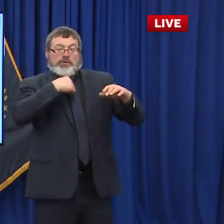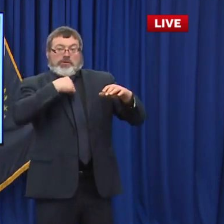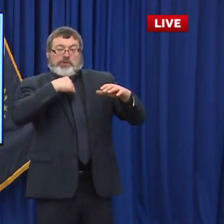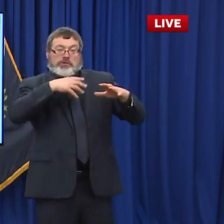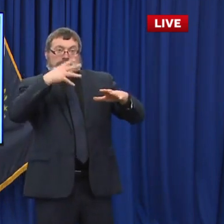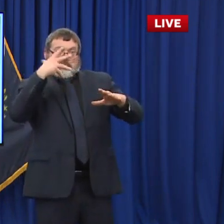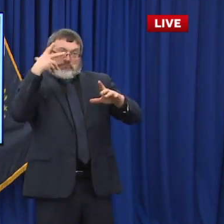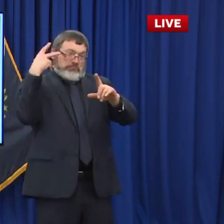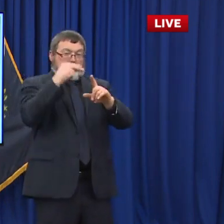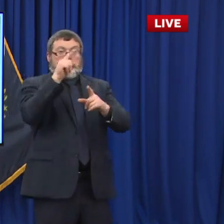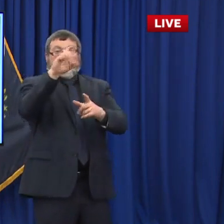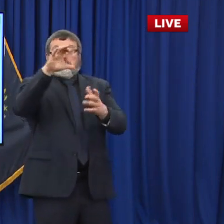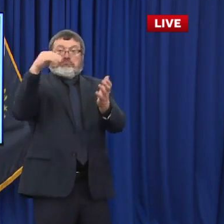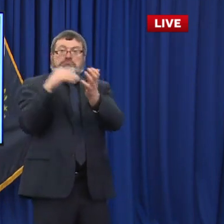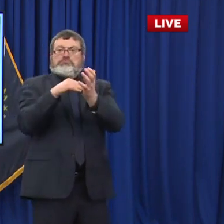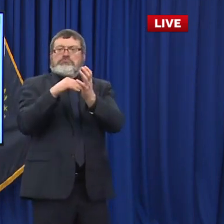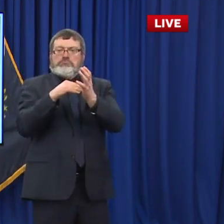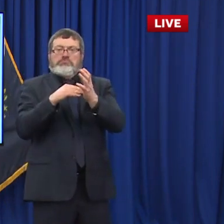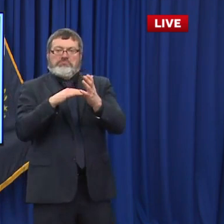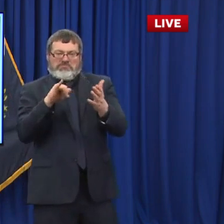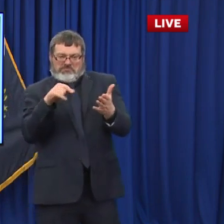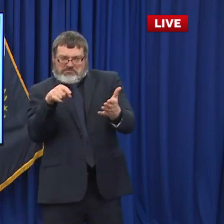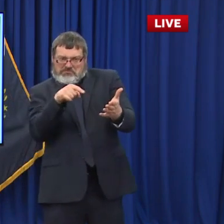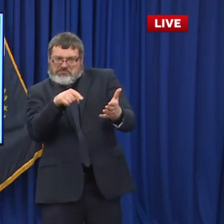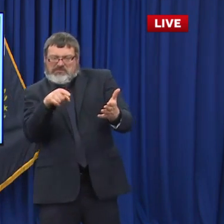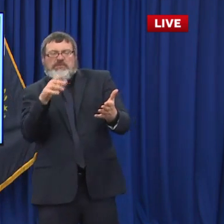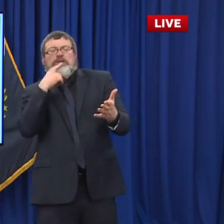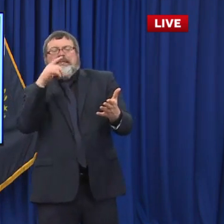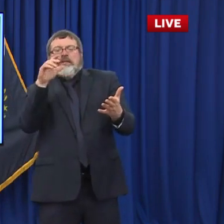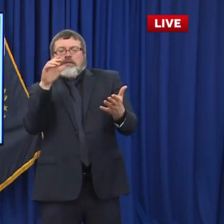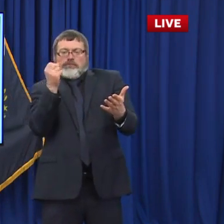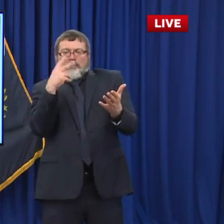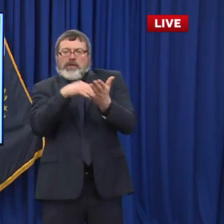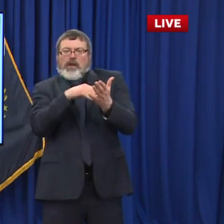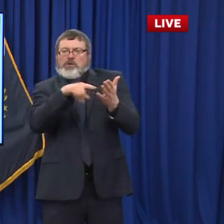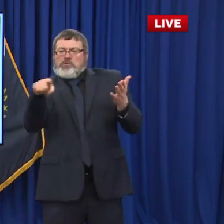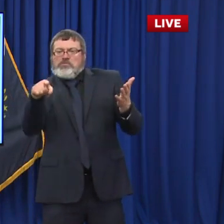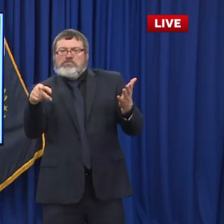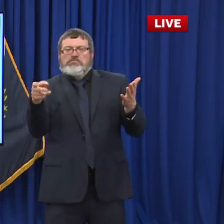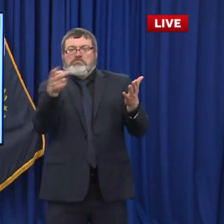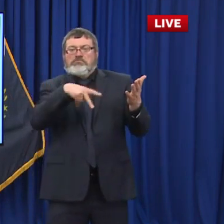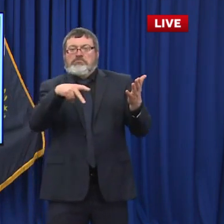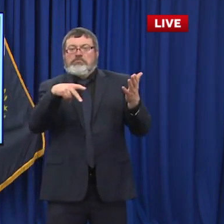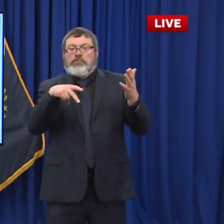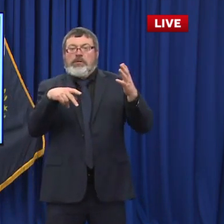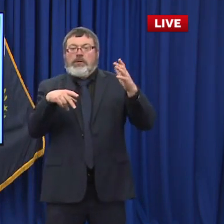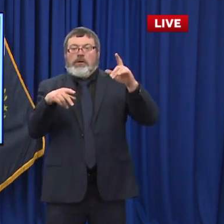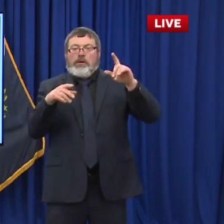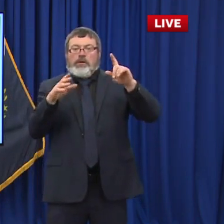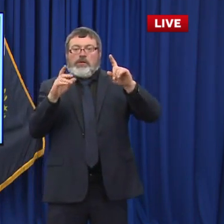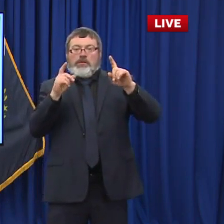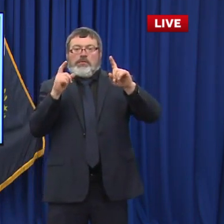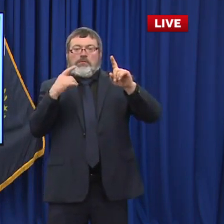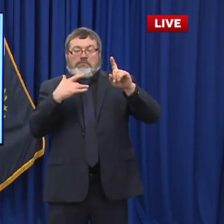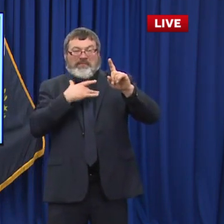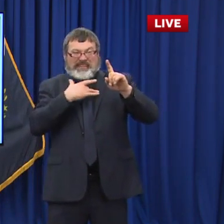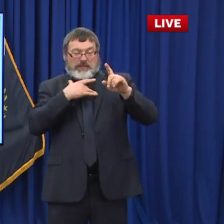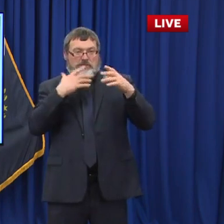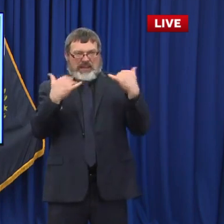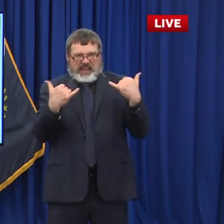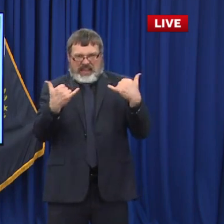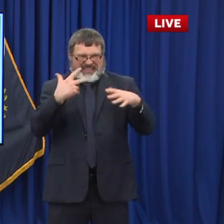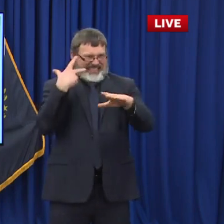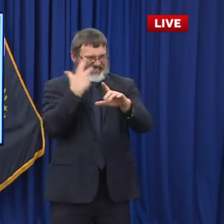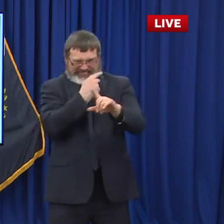SHOULD LIKELY HAVE THEIR AT LEAST THEIR FIRST SHOT WITHIN THE FIRST COUPLE WEEKS HERE AND THEIR SECOND SHOT BY THE END OF JANUARY THE ENTIRE POPULATION THAT WOULD ACCOUNT FOR YEAH.